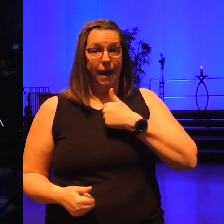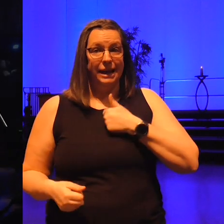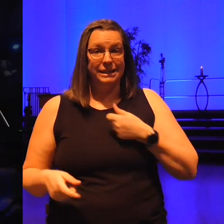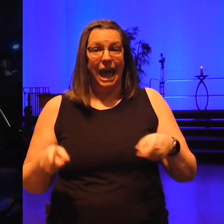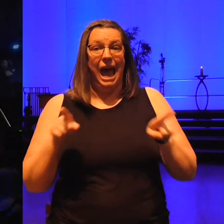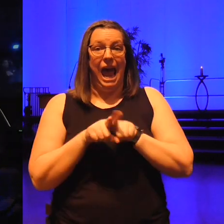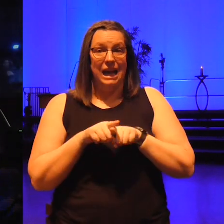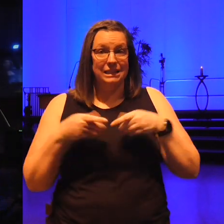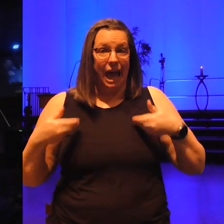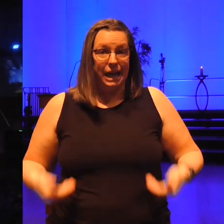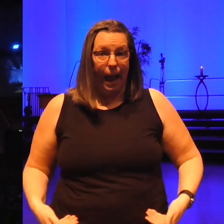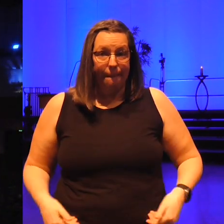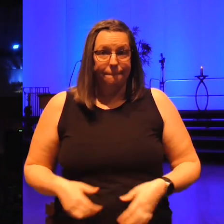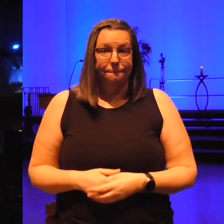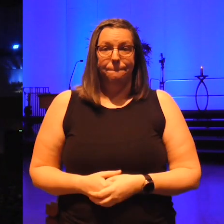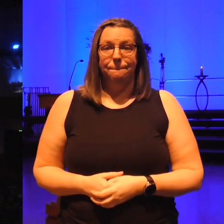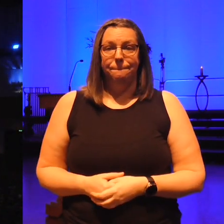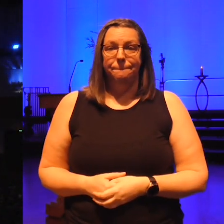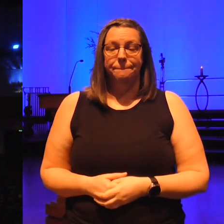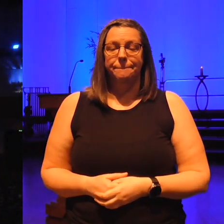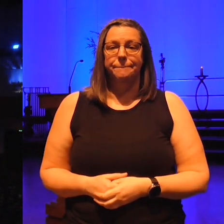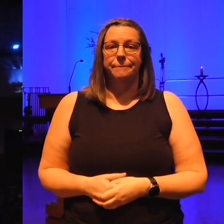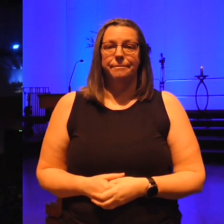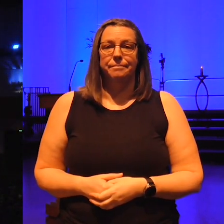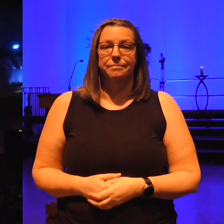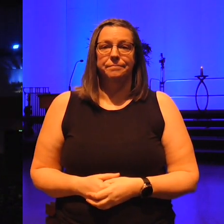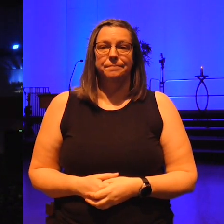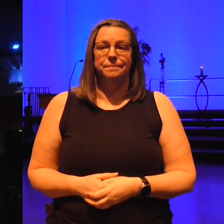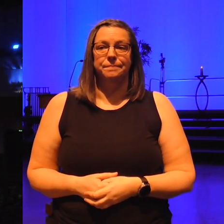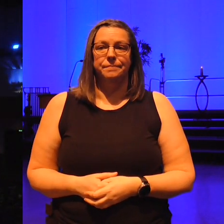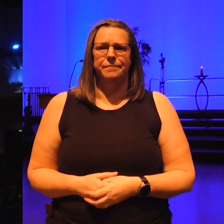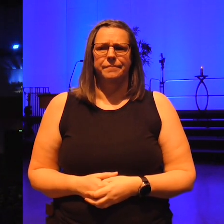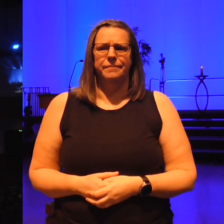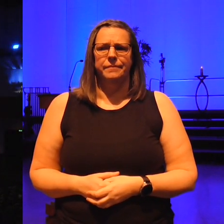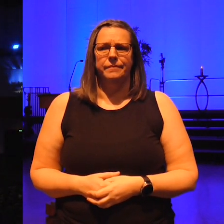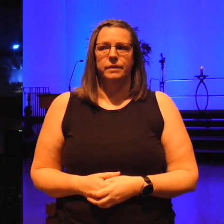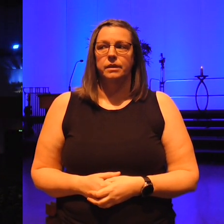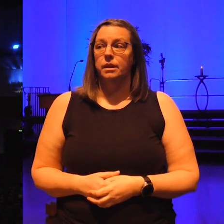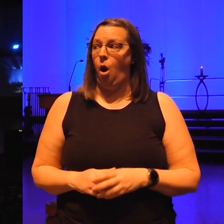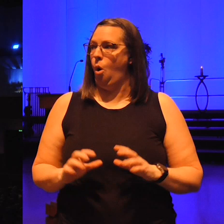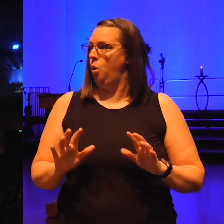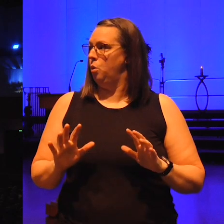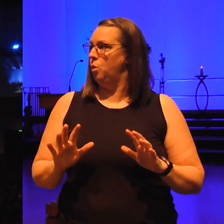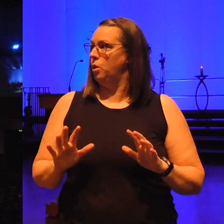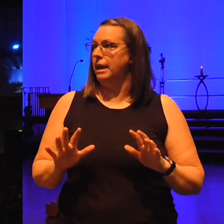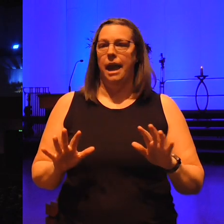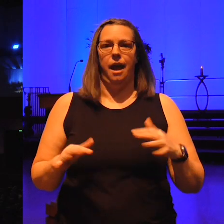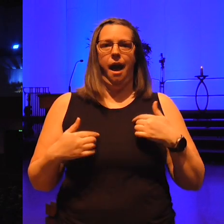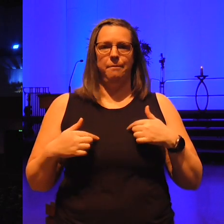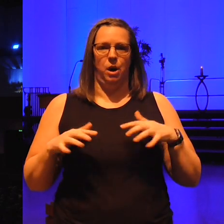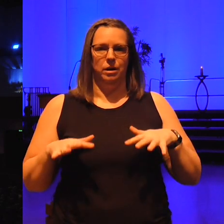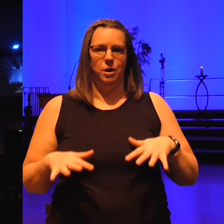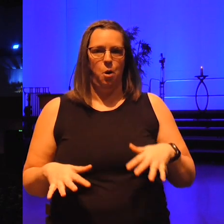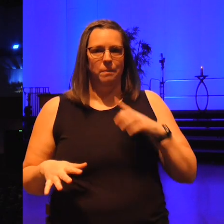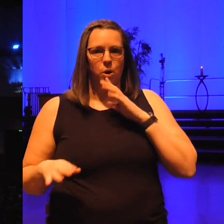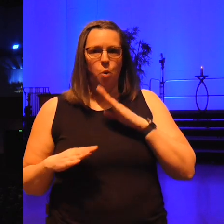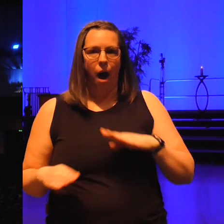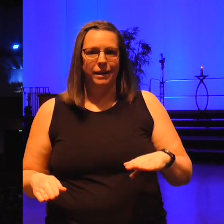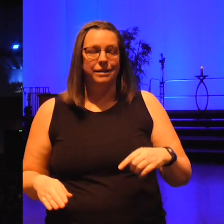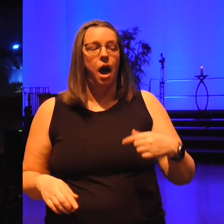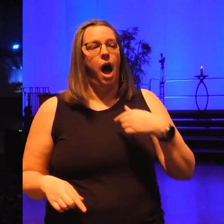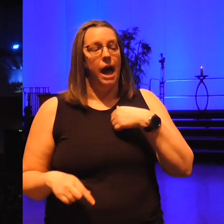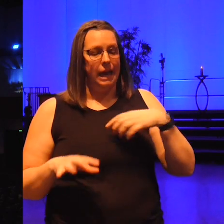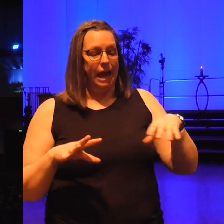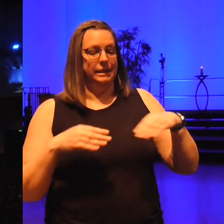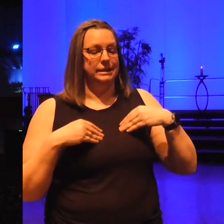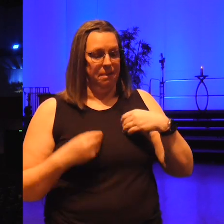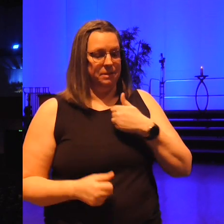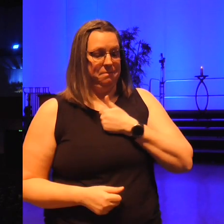am I accept myself as I okay I'm going to calm down about a little bit I accept myself as I am